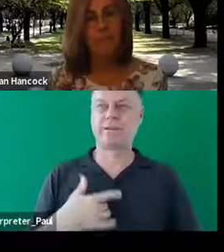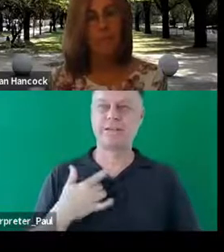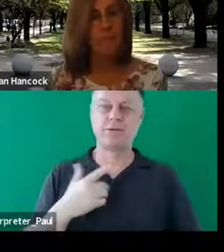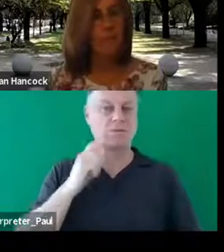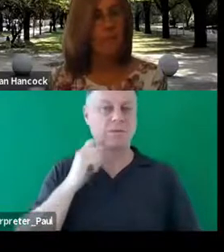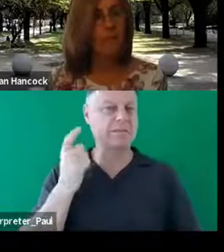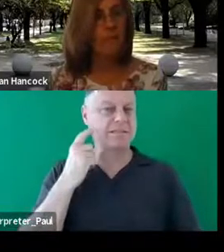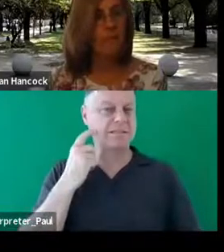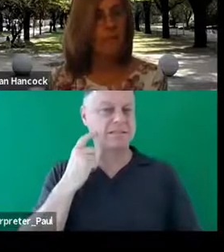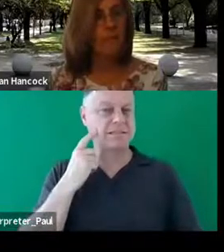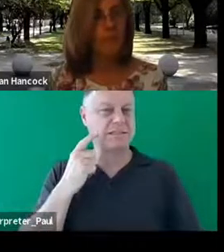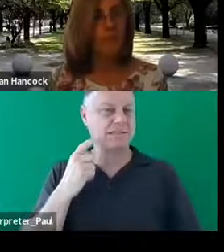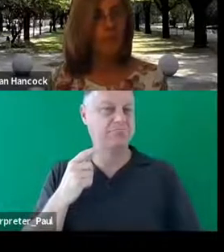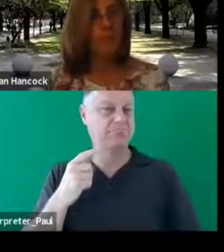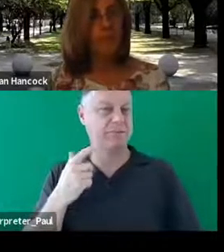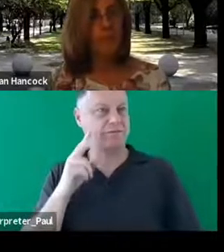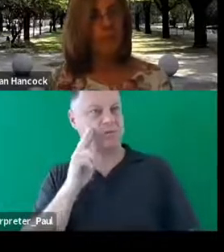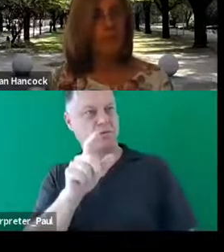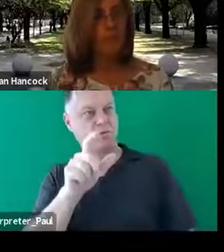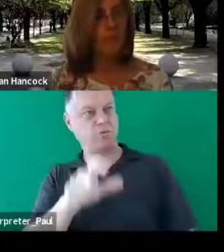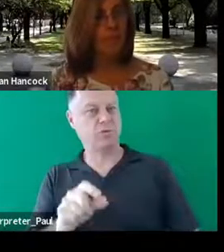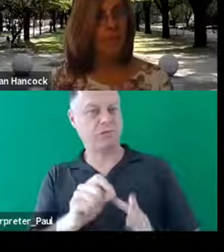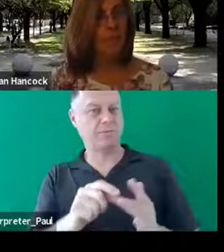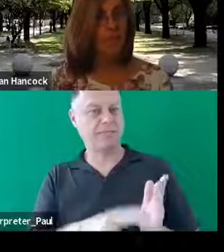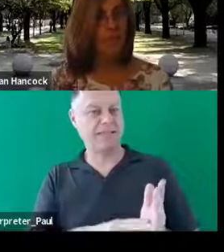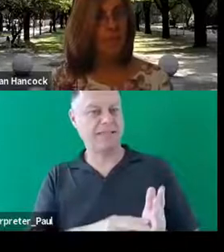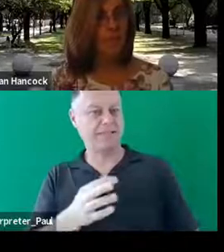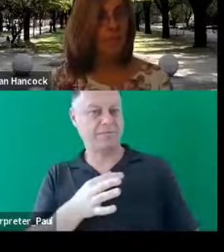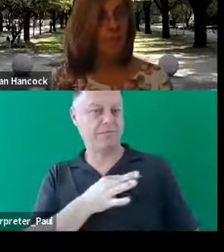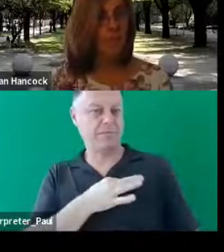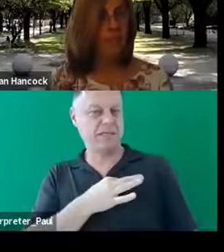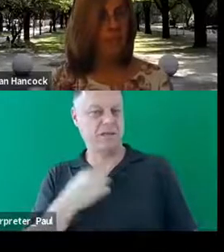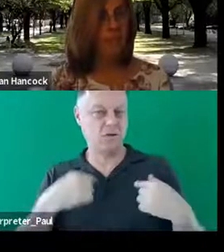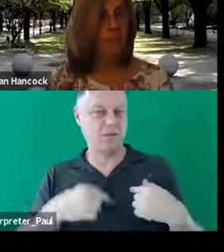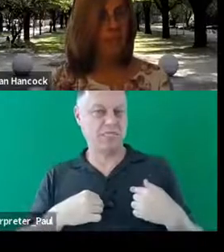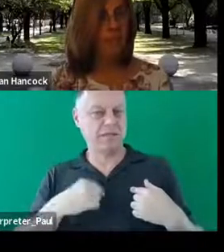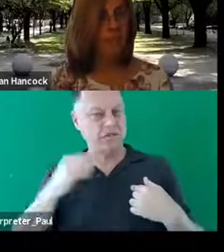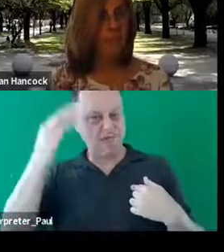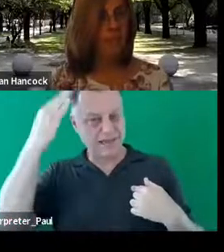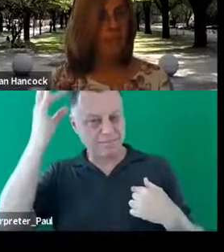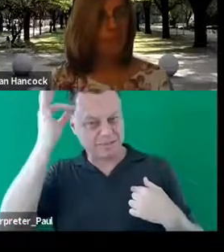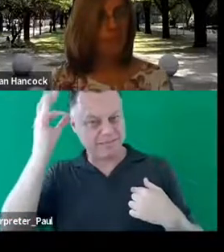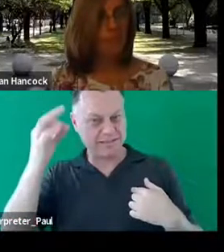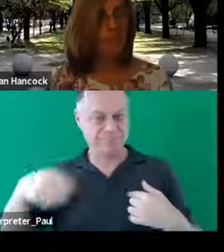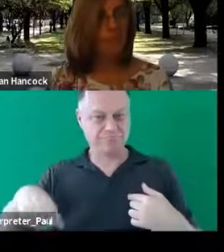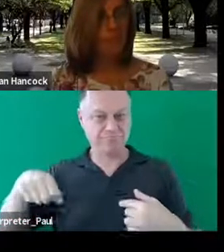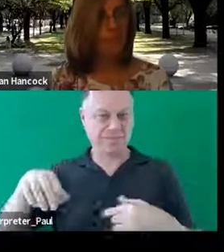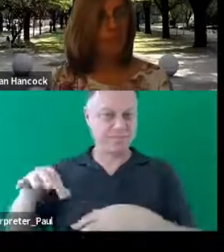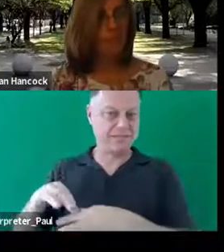approach someone if they saw them wearing that pin. So, yeah, we’re really excited about it.